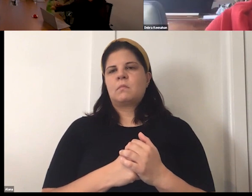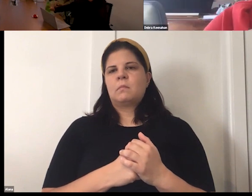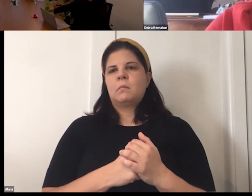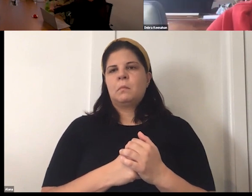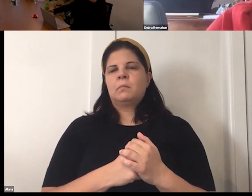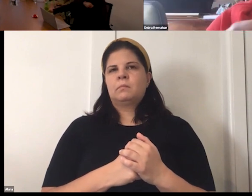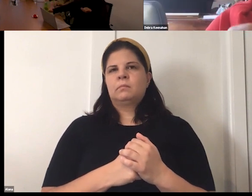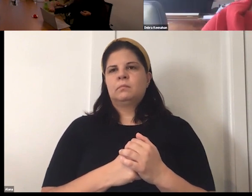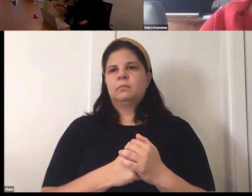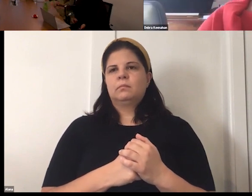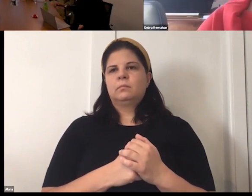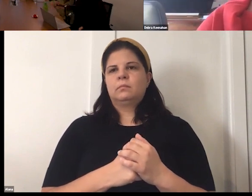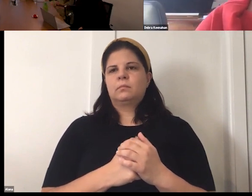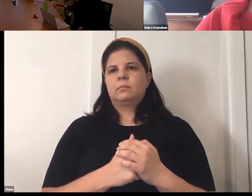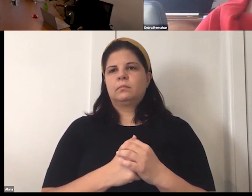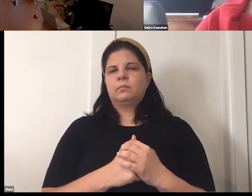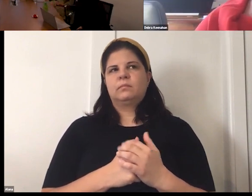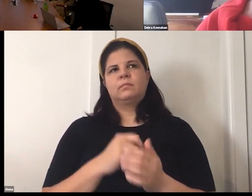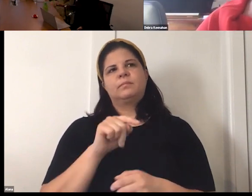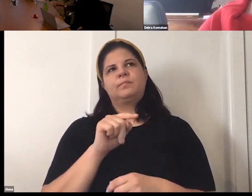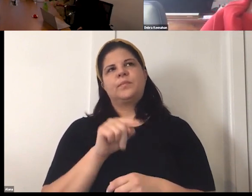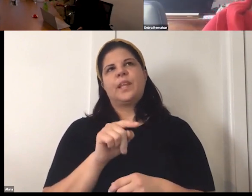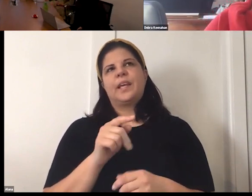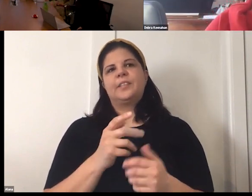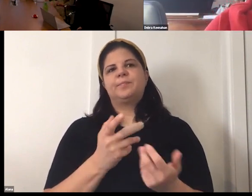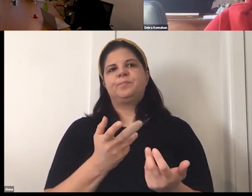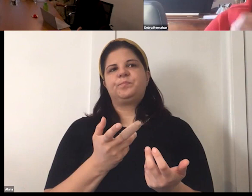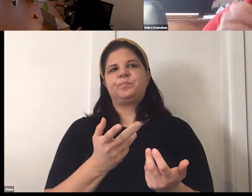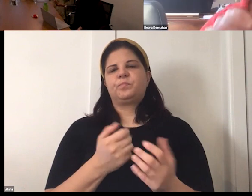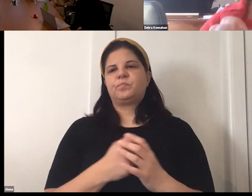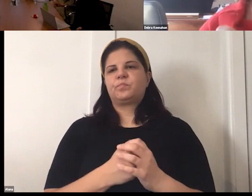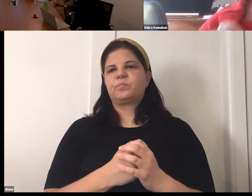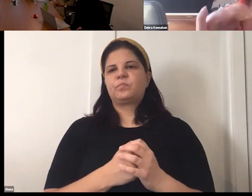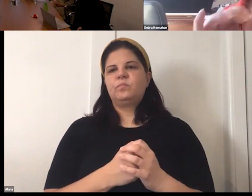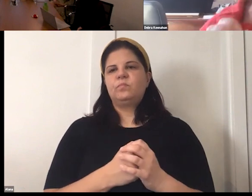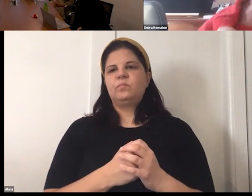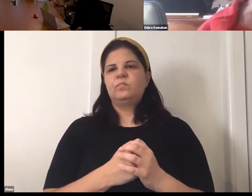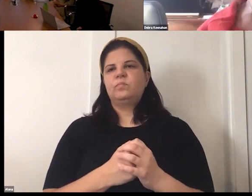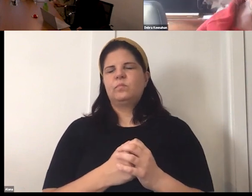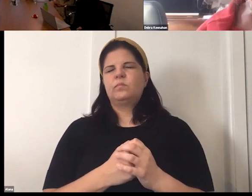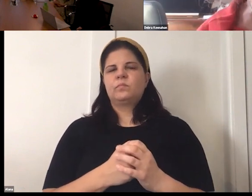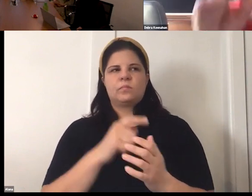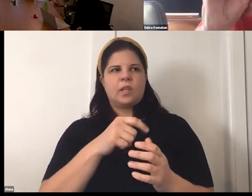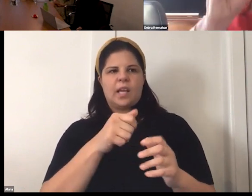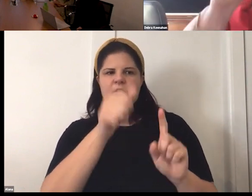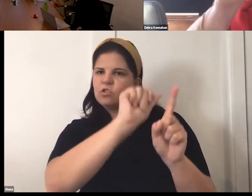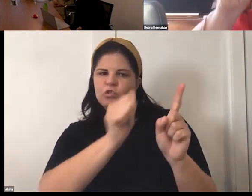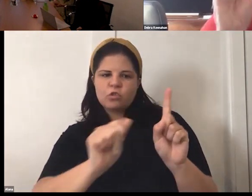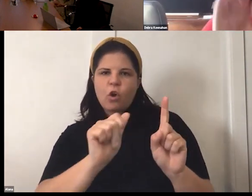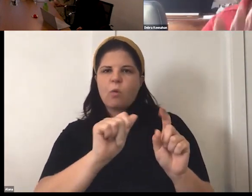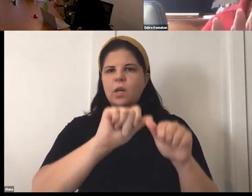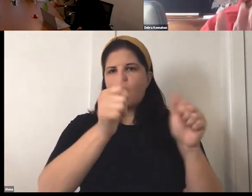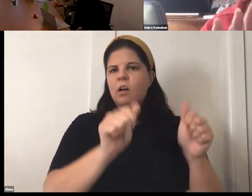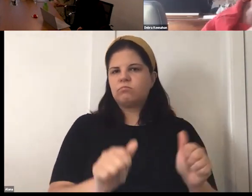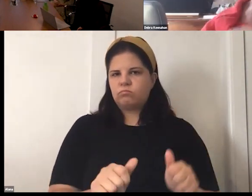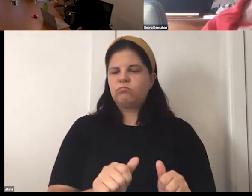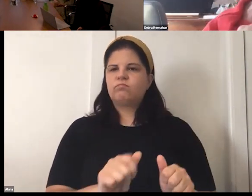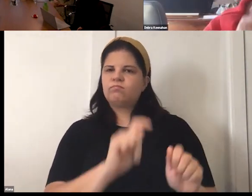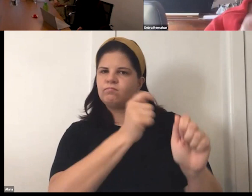He is... he's actually a sculptor predominantly.